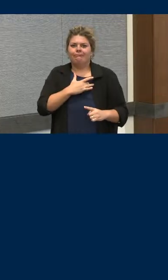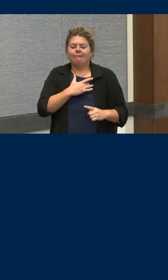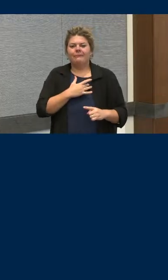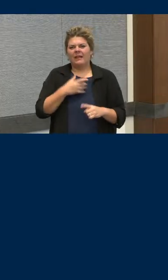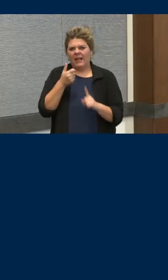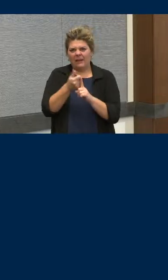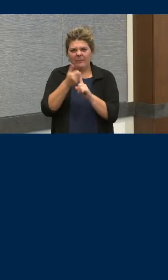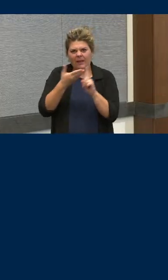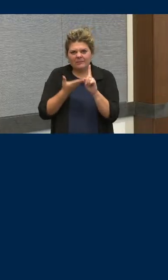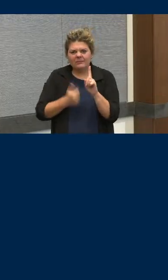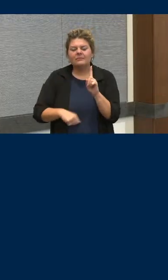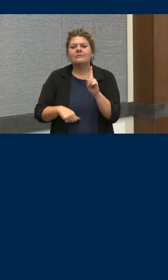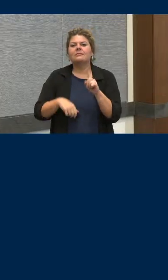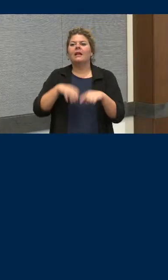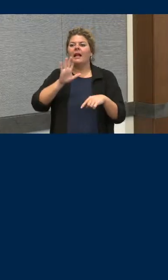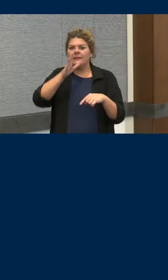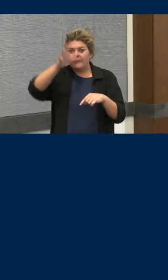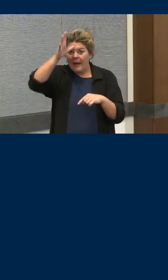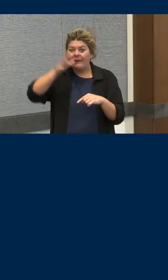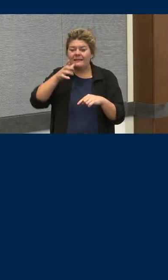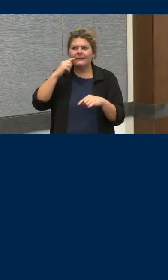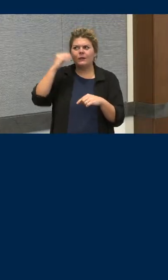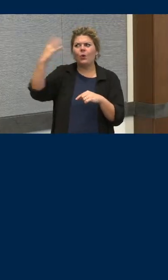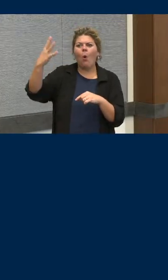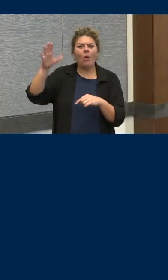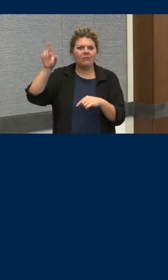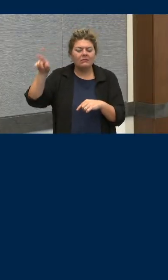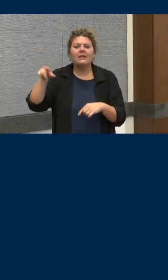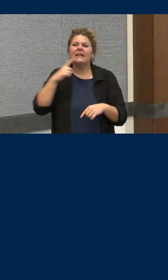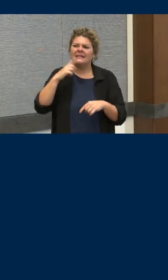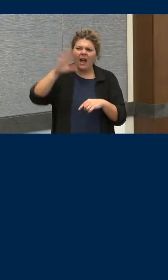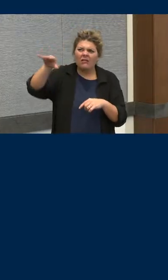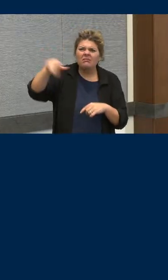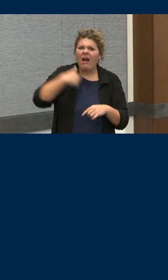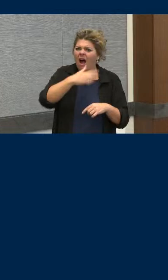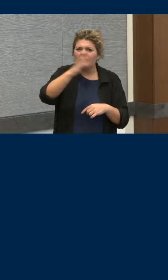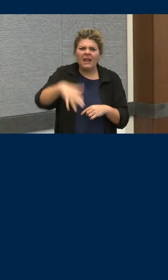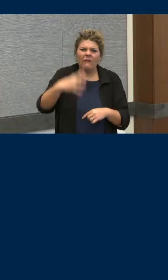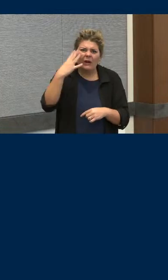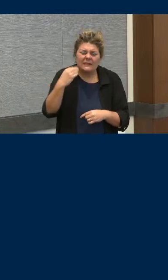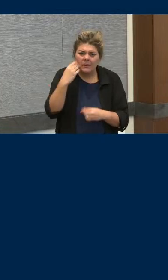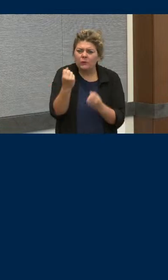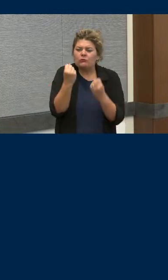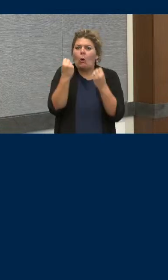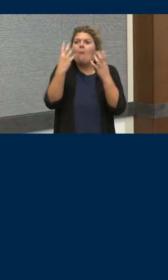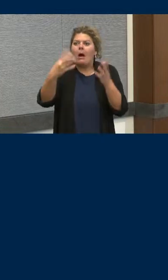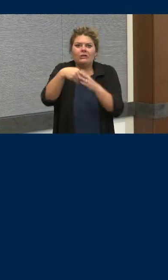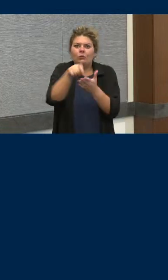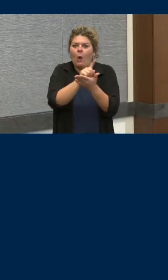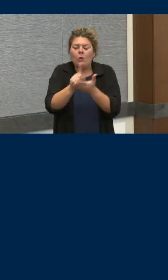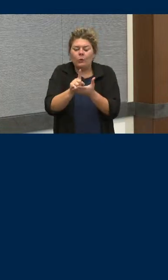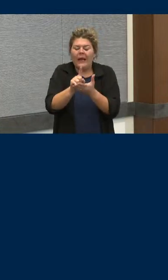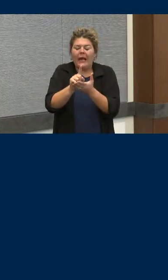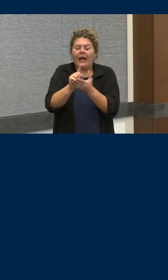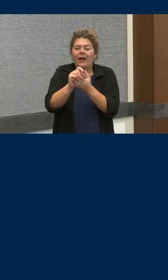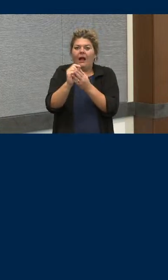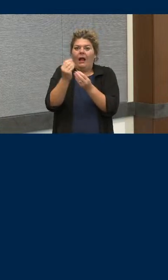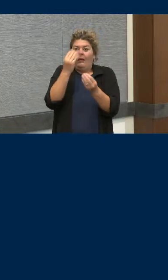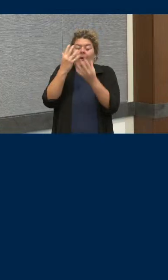Never before have I experienced so much in one week as here. I